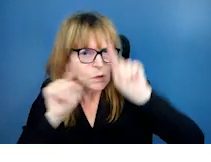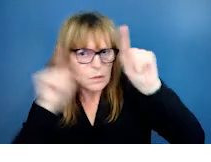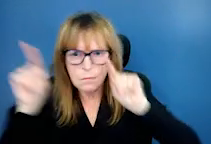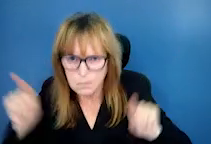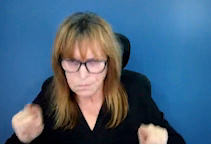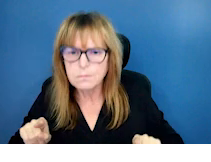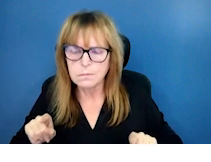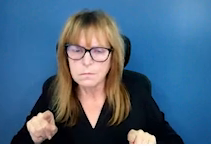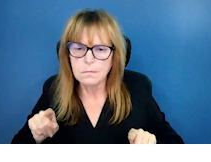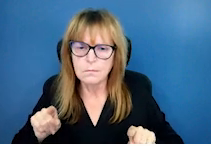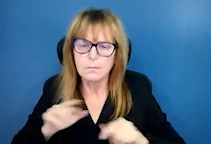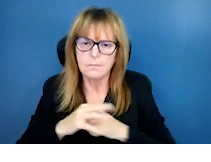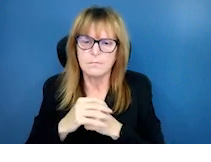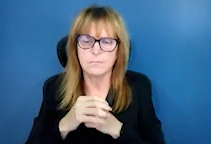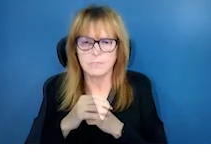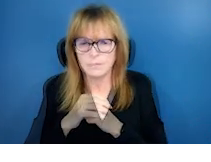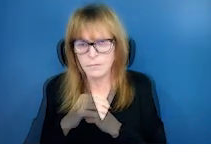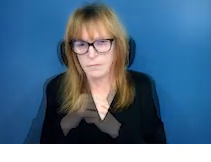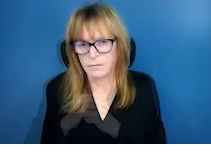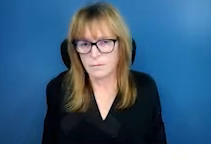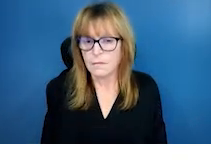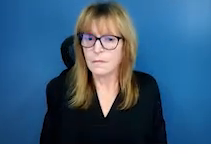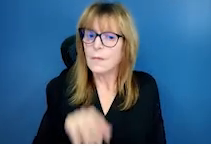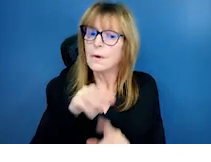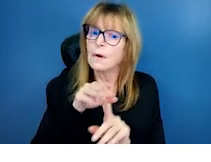In May of 2023, we updated the funding formula to increase the amount of